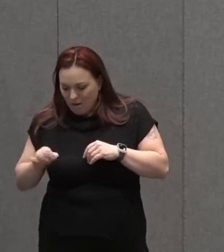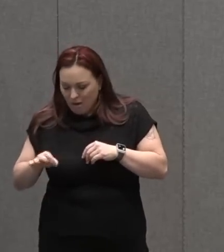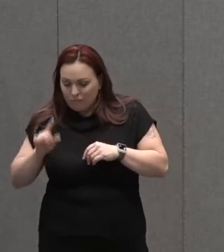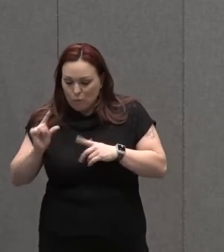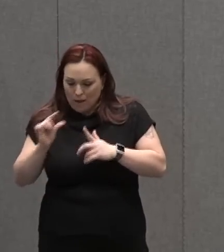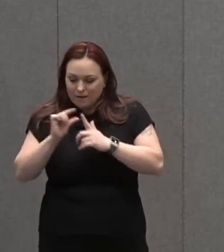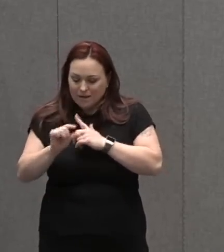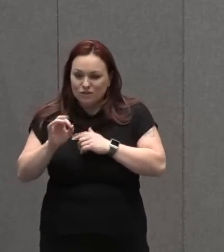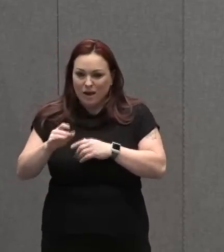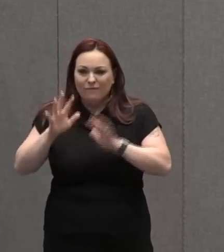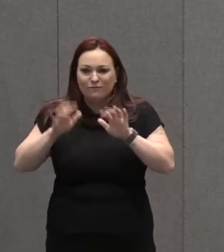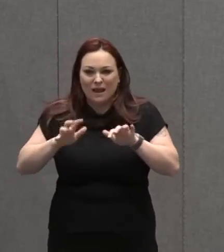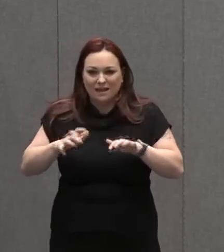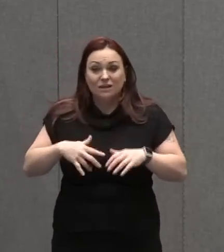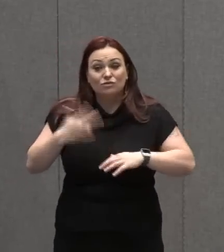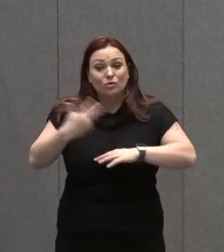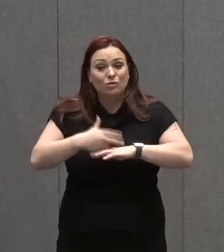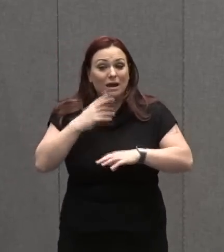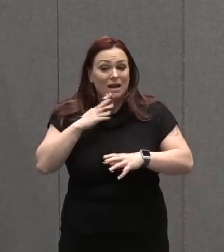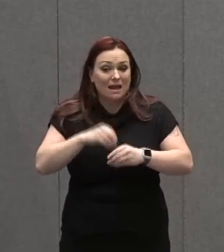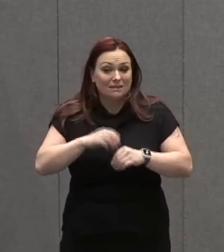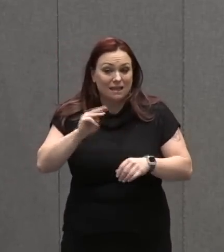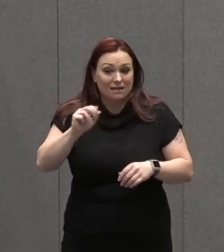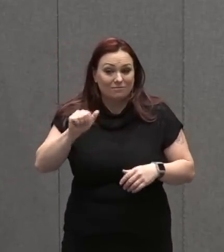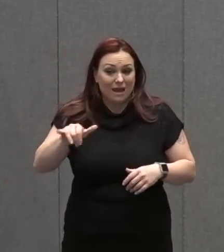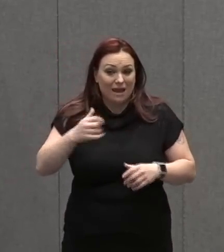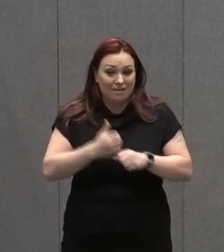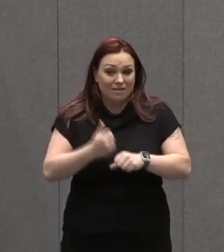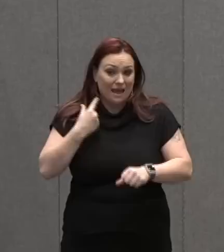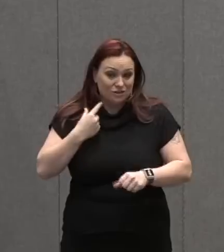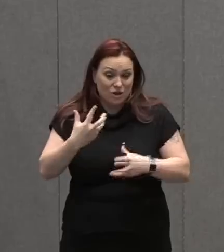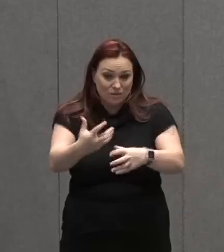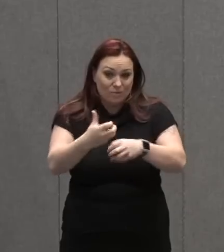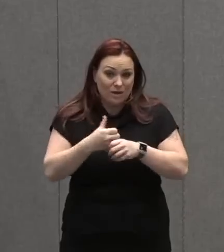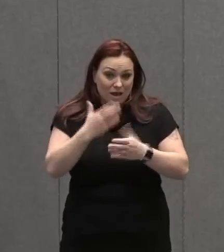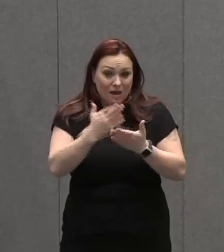So, there were three days in May of last year that we got some rain.